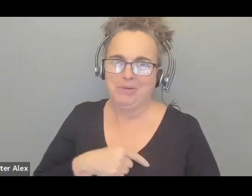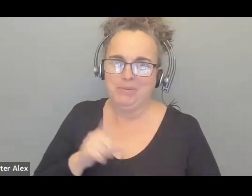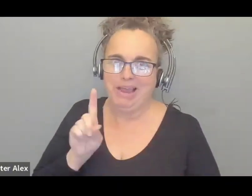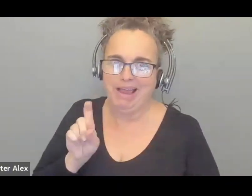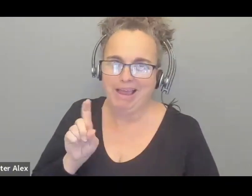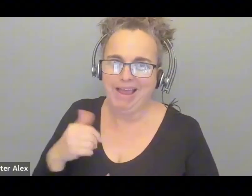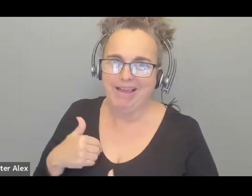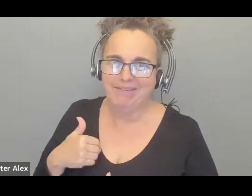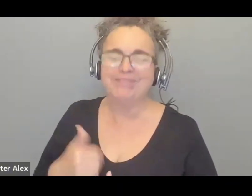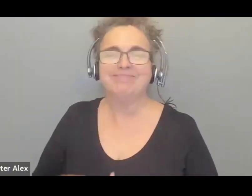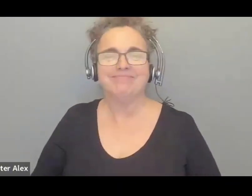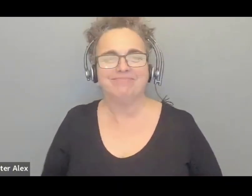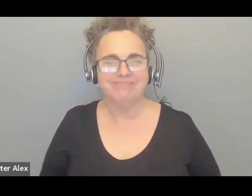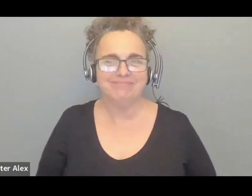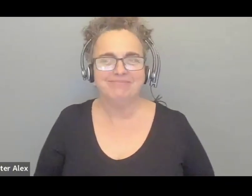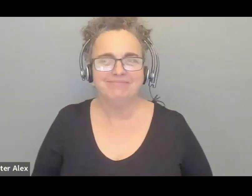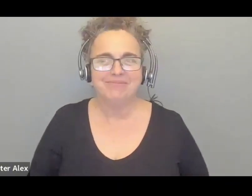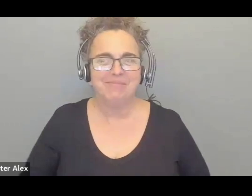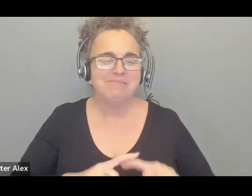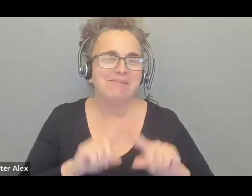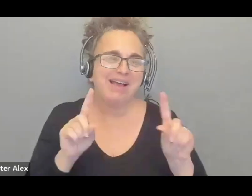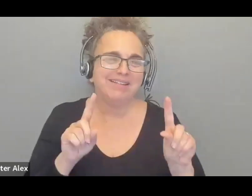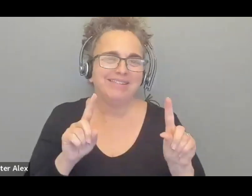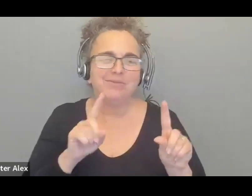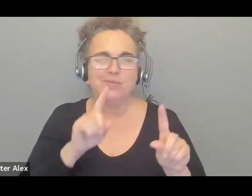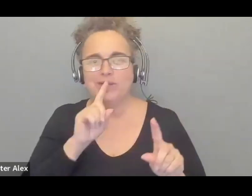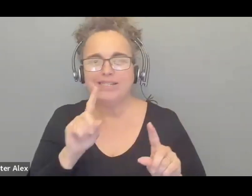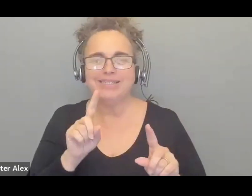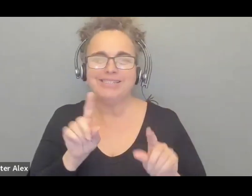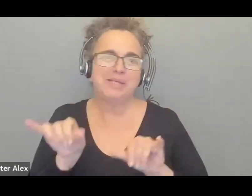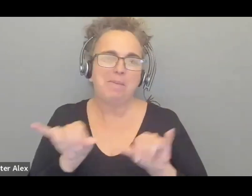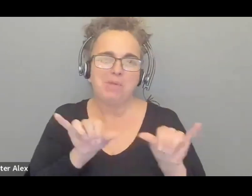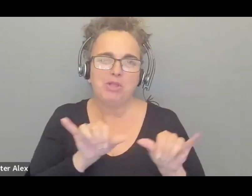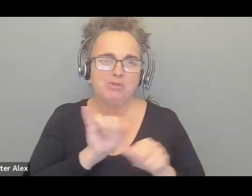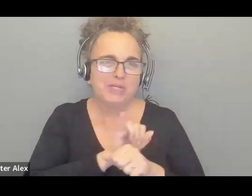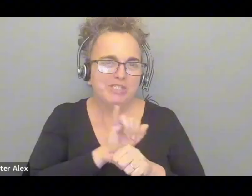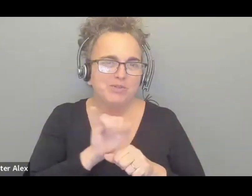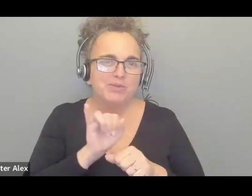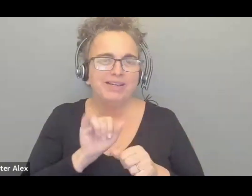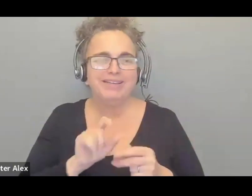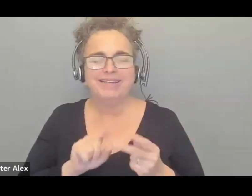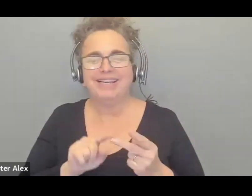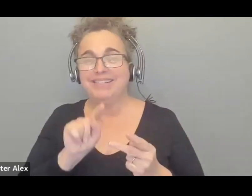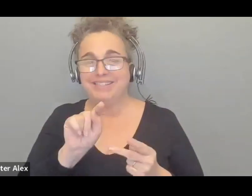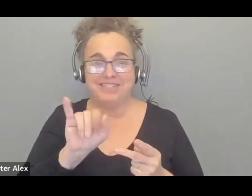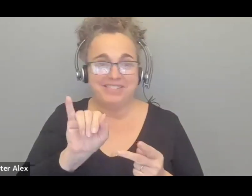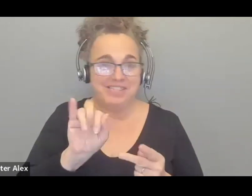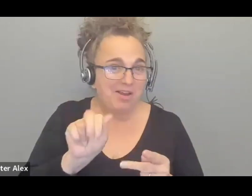I feel like probably it's similar to industry and maybe even Tiara. I'd love to hear what you think about being in, in